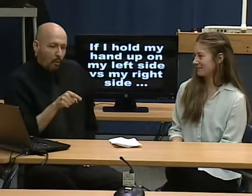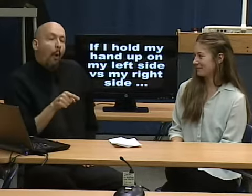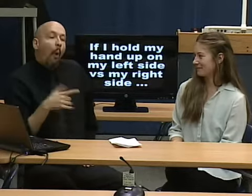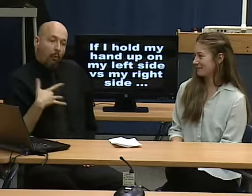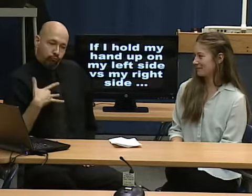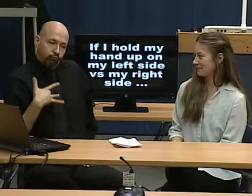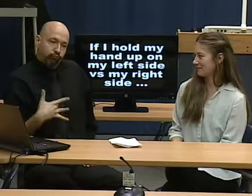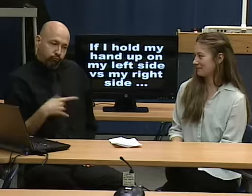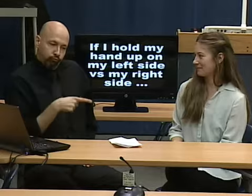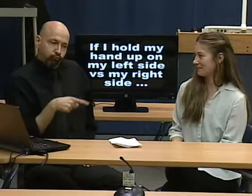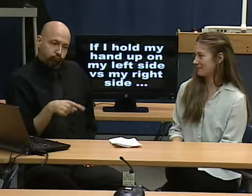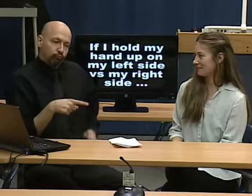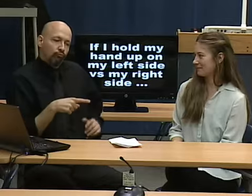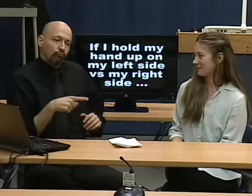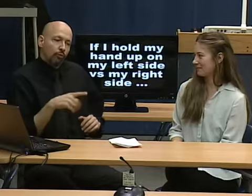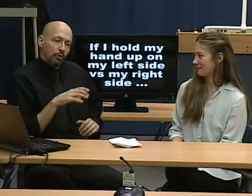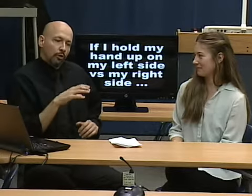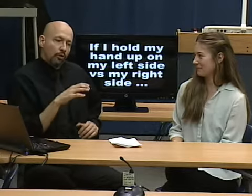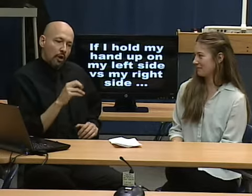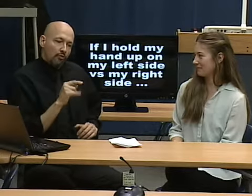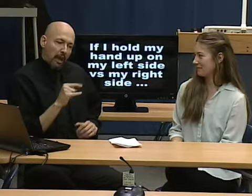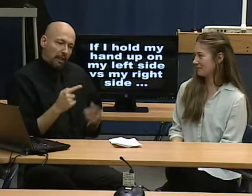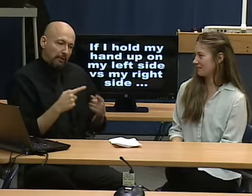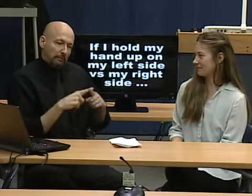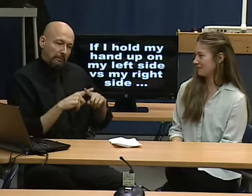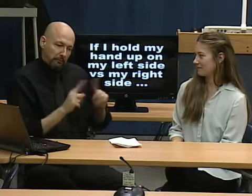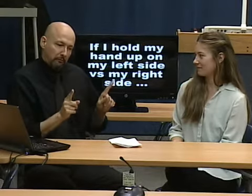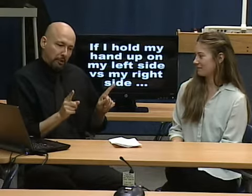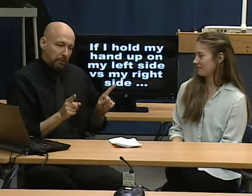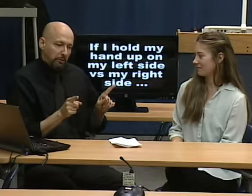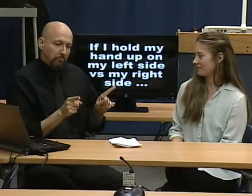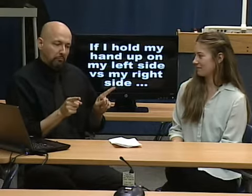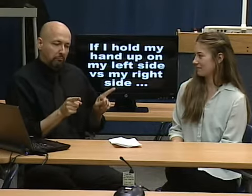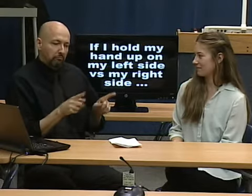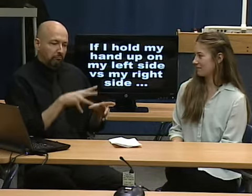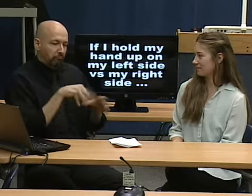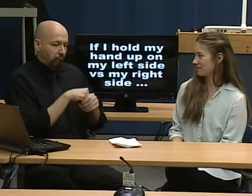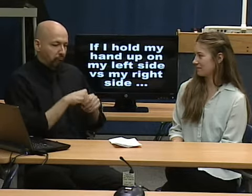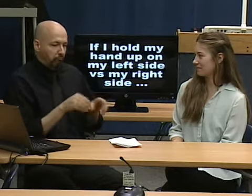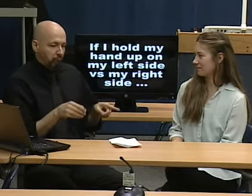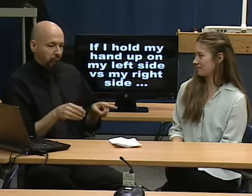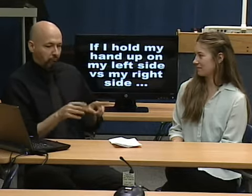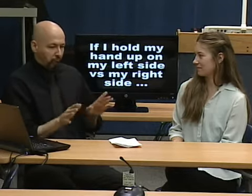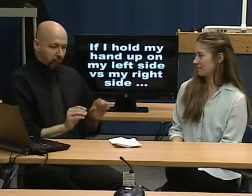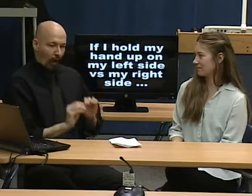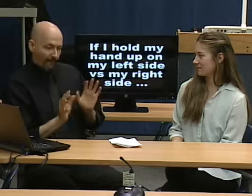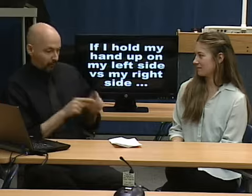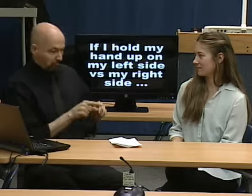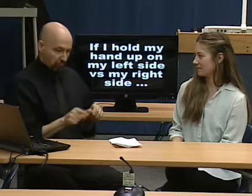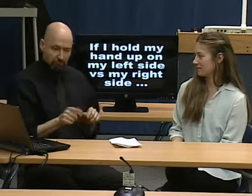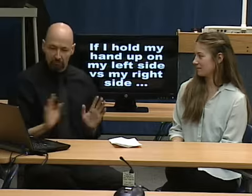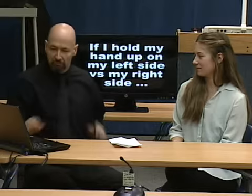These two things have contrast, they're different. When contrast is included, the difference between the two is made clear.